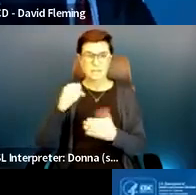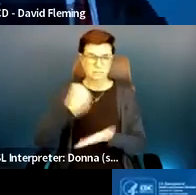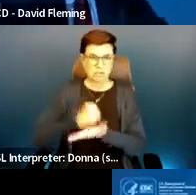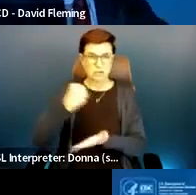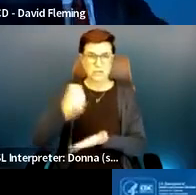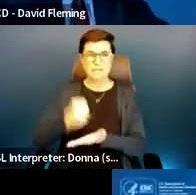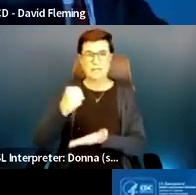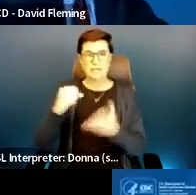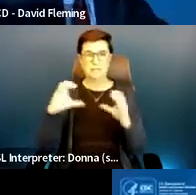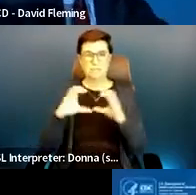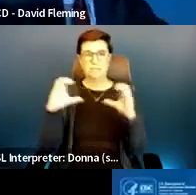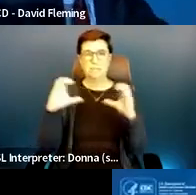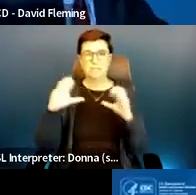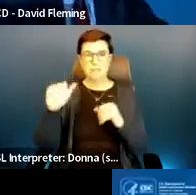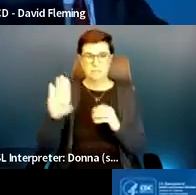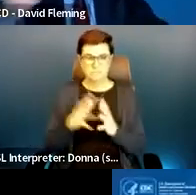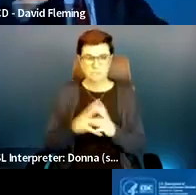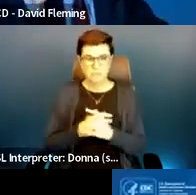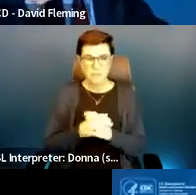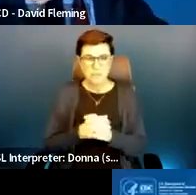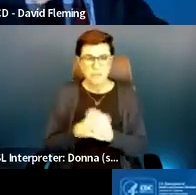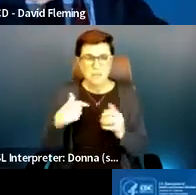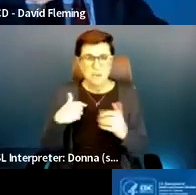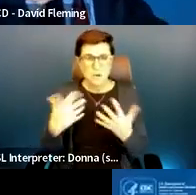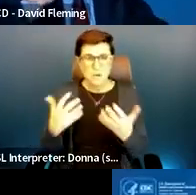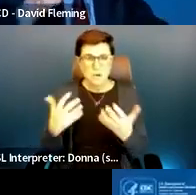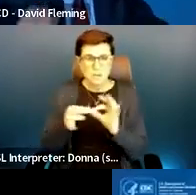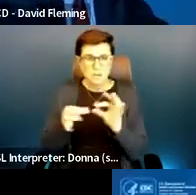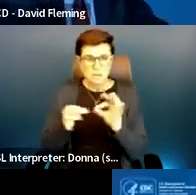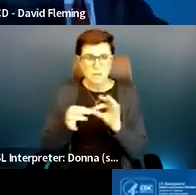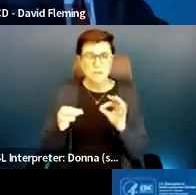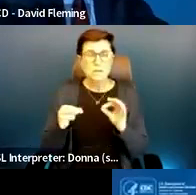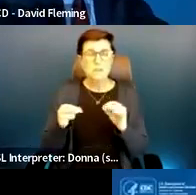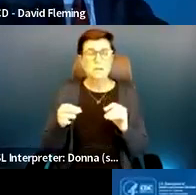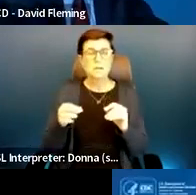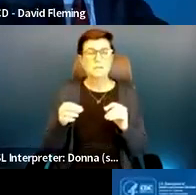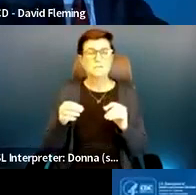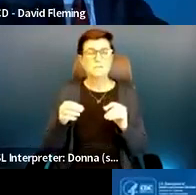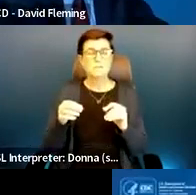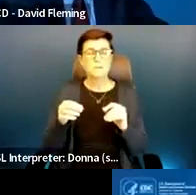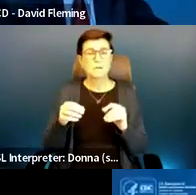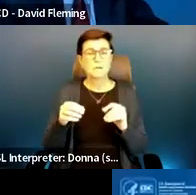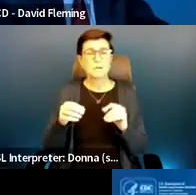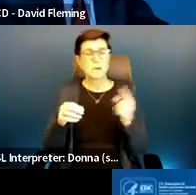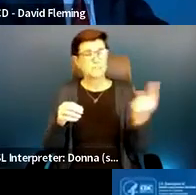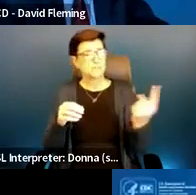I did want to make a couple of comments. The comment about when a test is moved